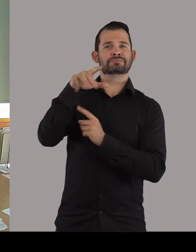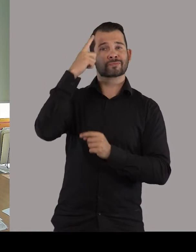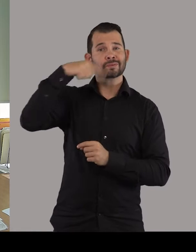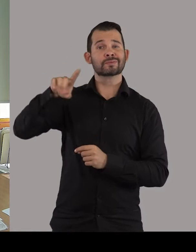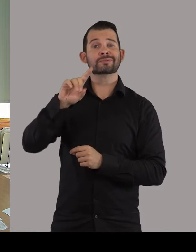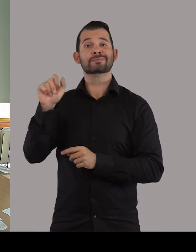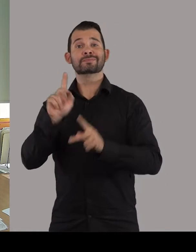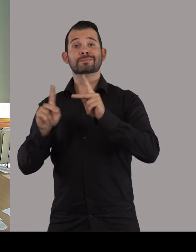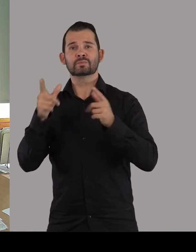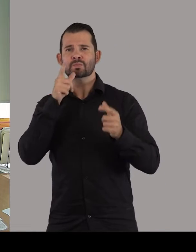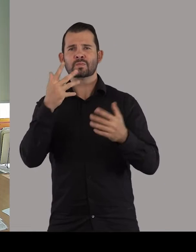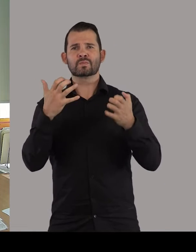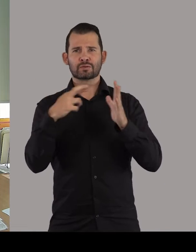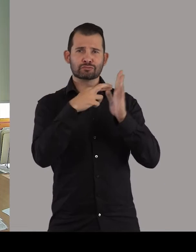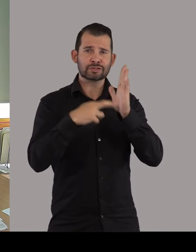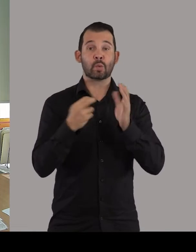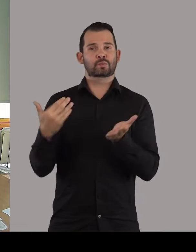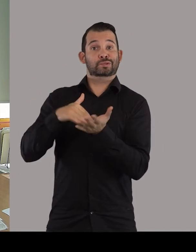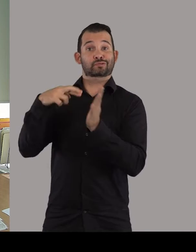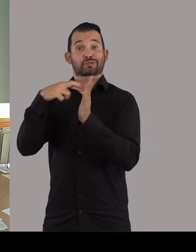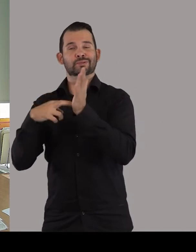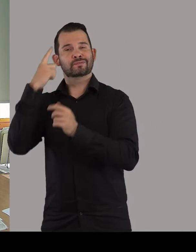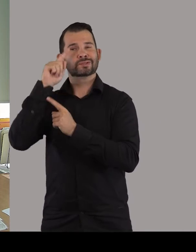or re-registering for TTC Wheel-Trans services.